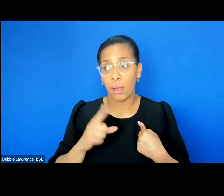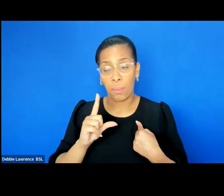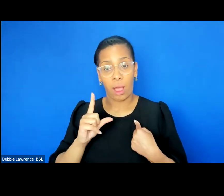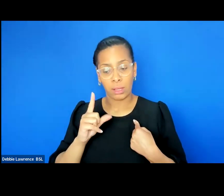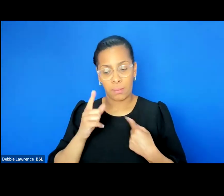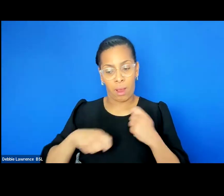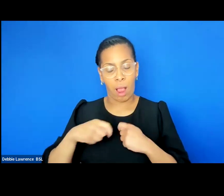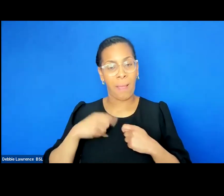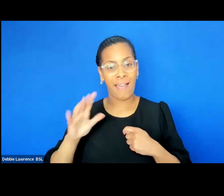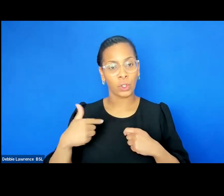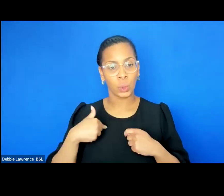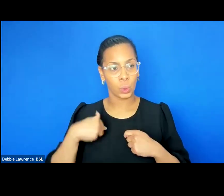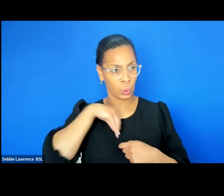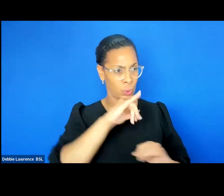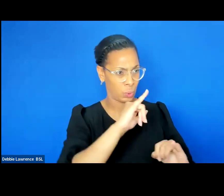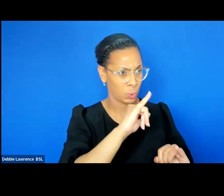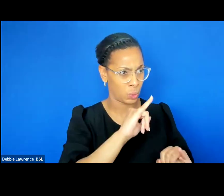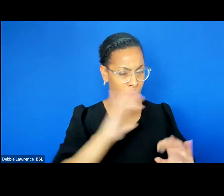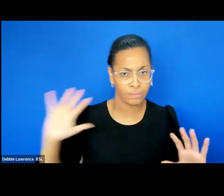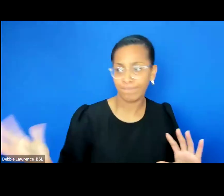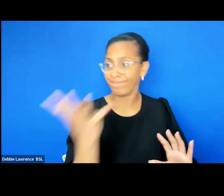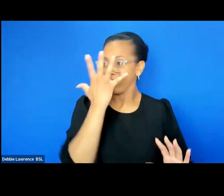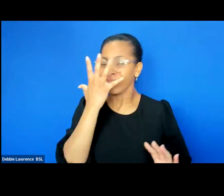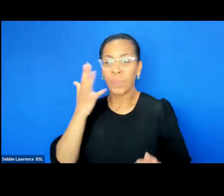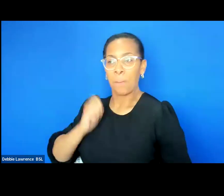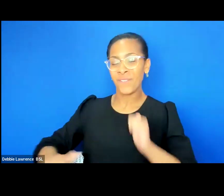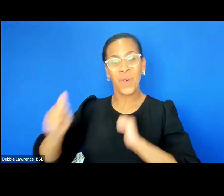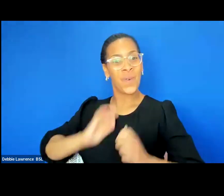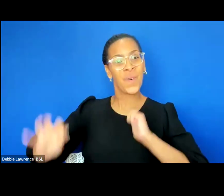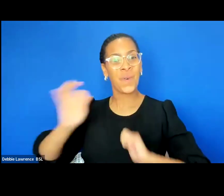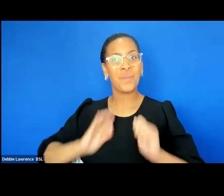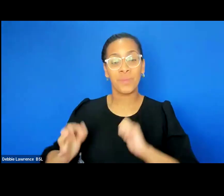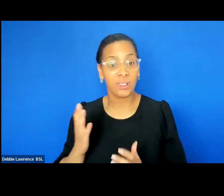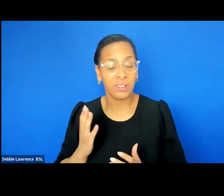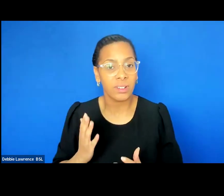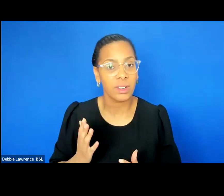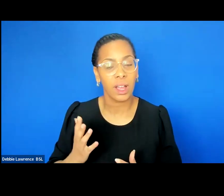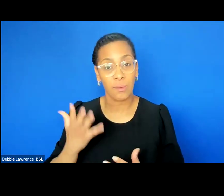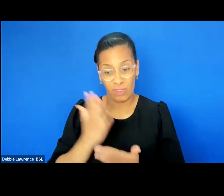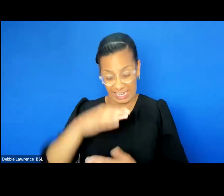things seem like everything was okay. I carried a lot of sadness. I carried a lot of struggle.